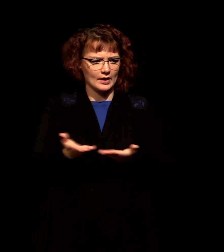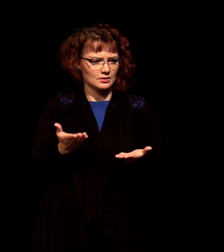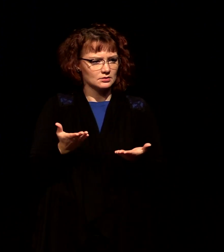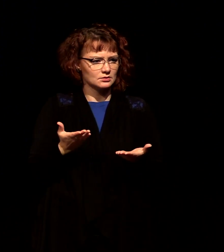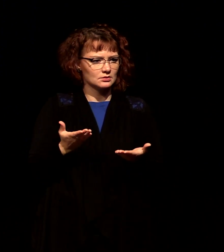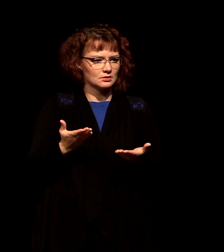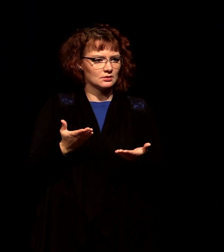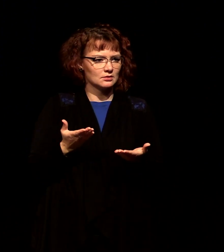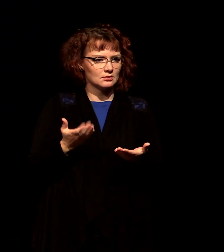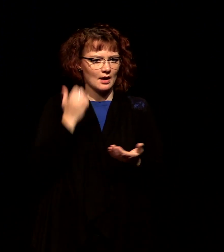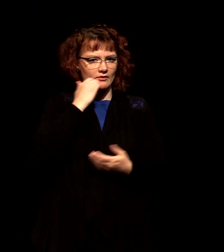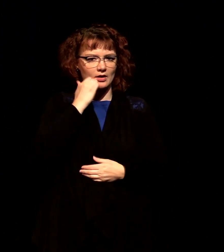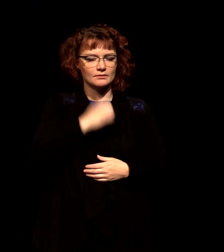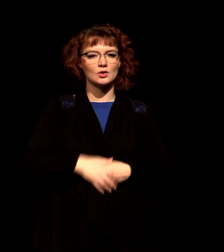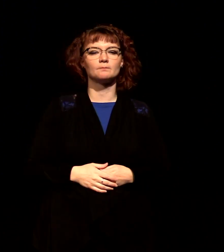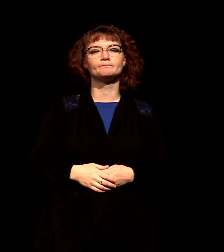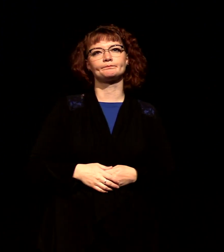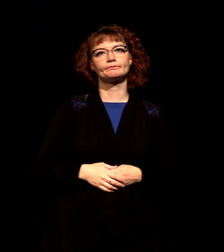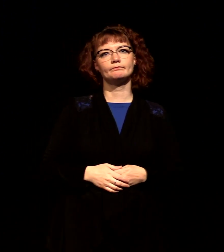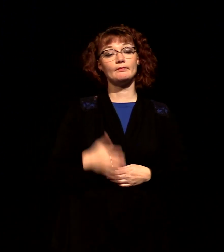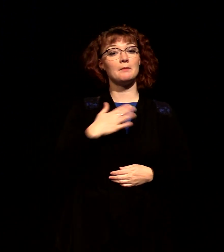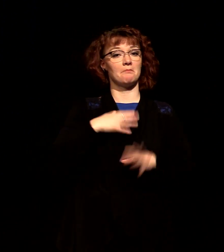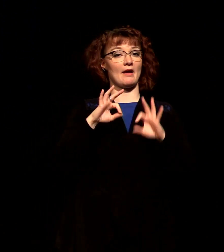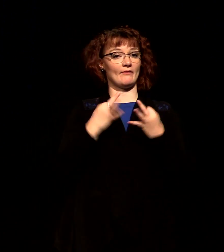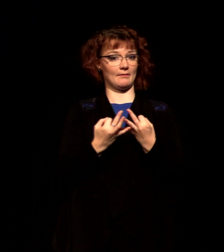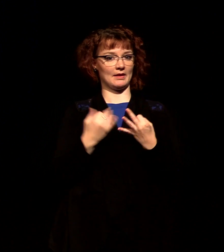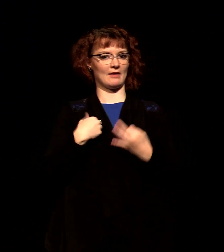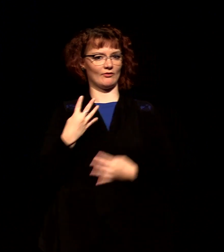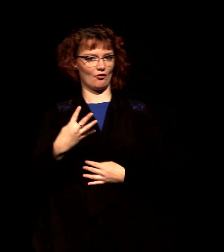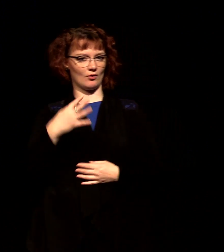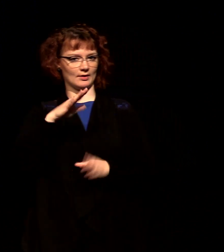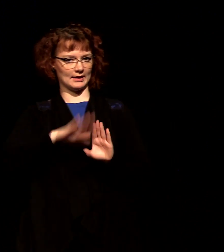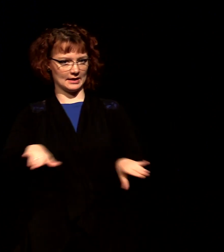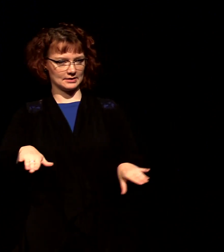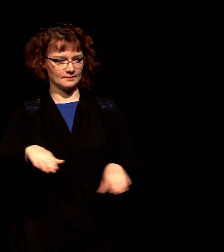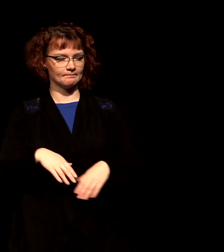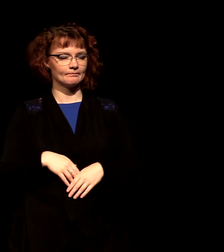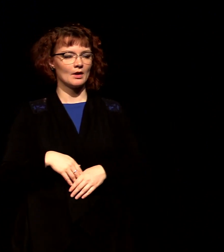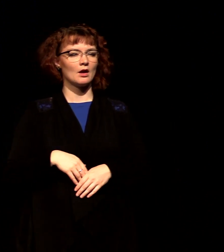little piece that meant so very much. And so this is the story